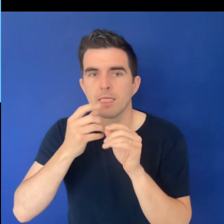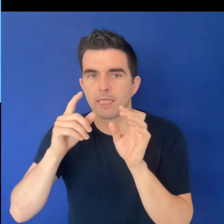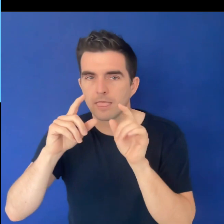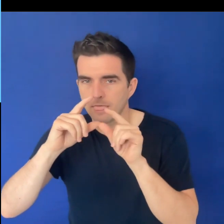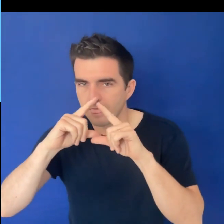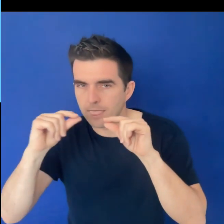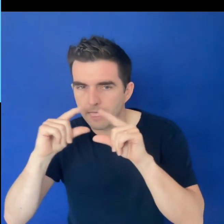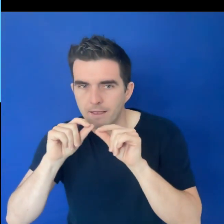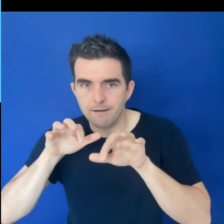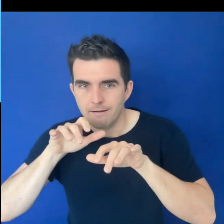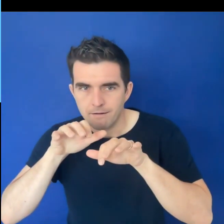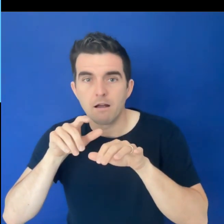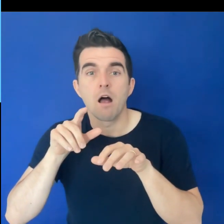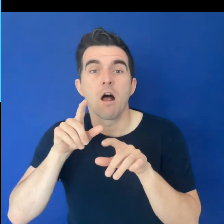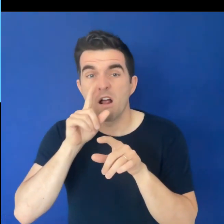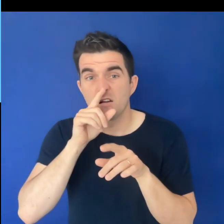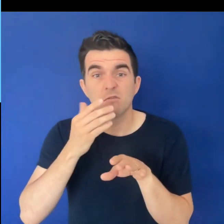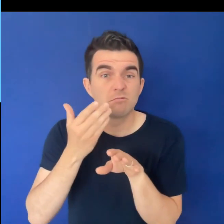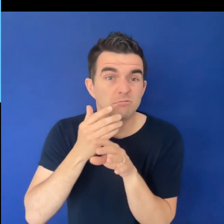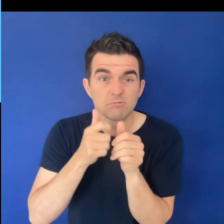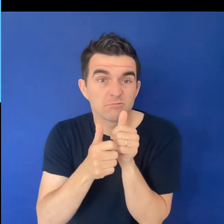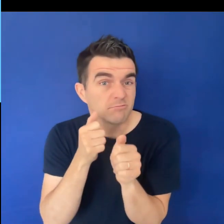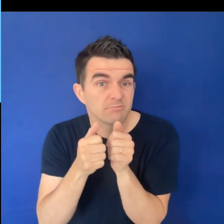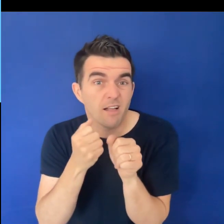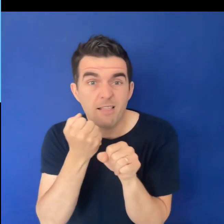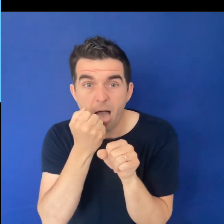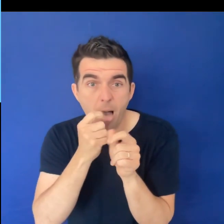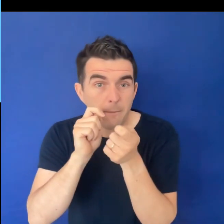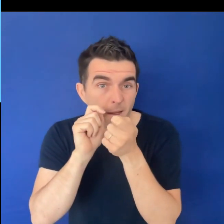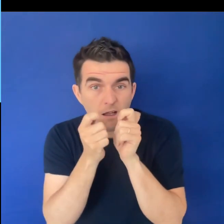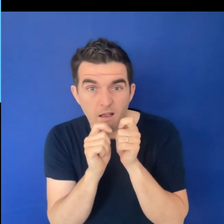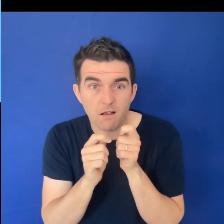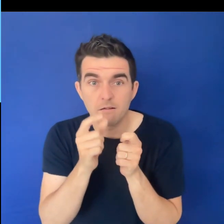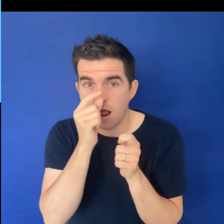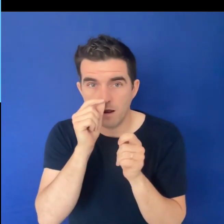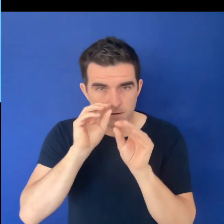You’ll work from home as a junior video editor. Here you’ll match snippets to